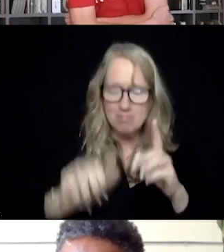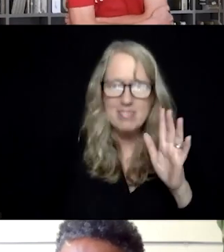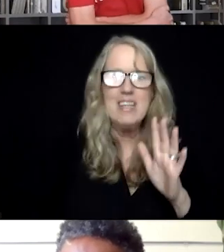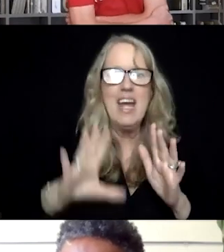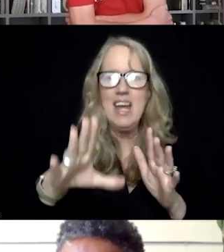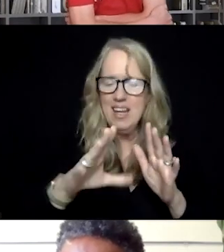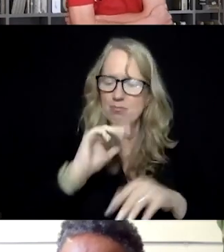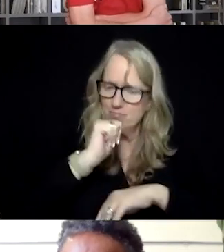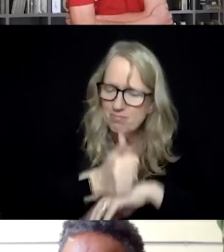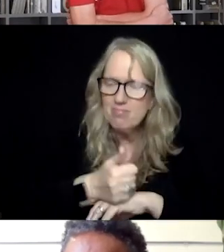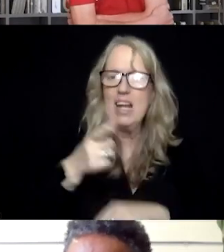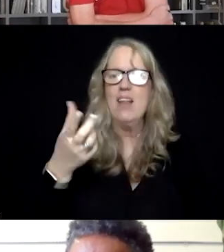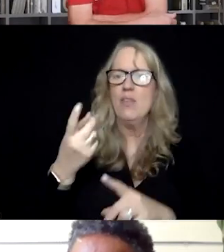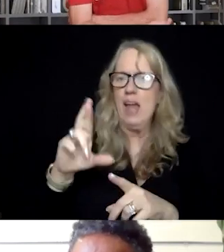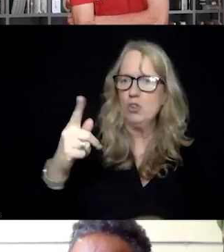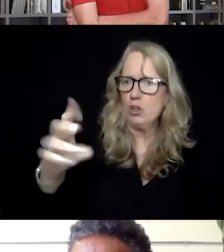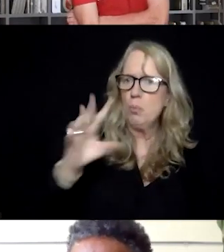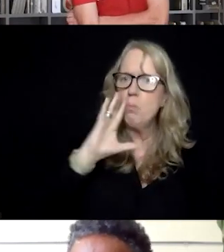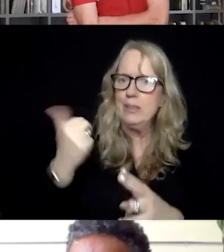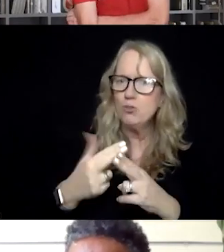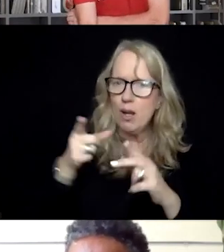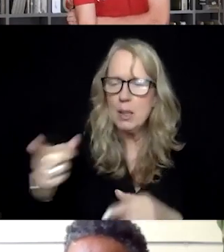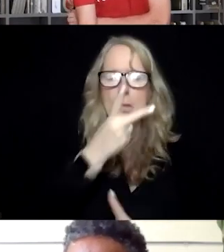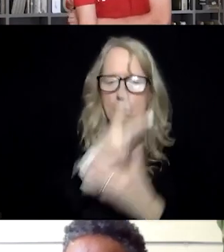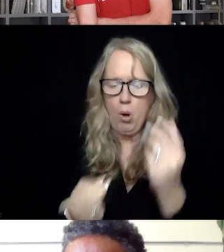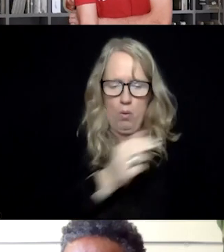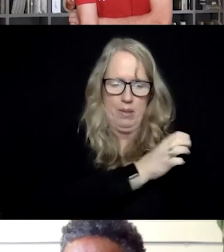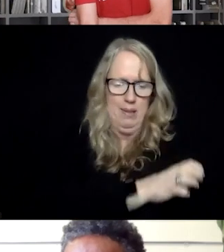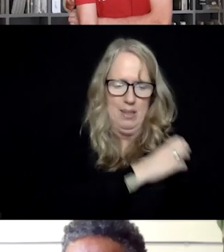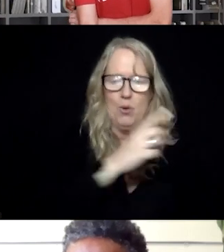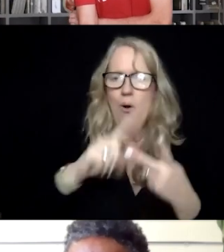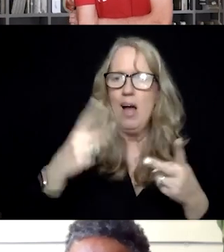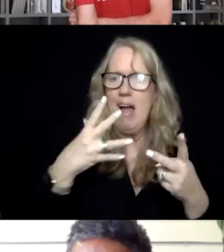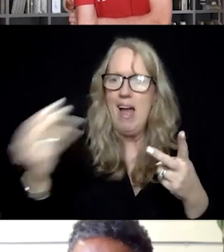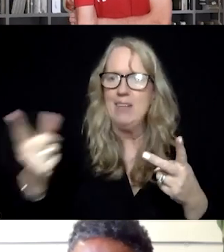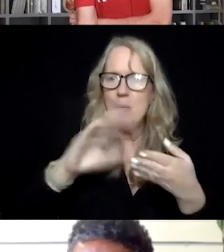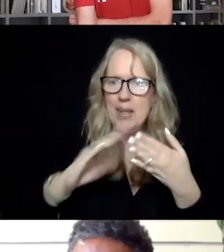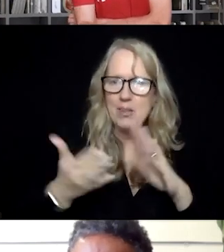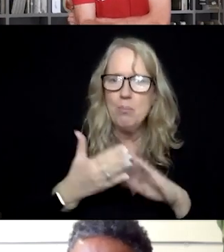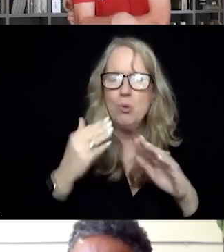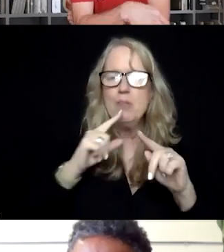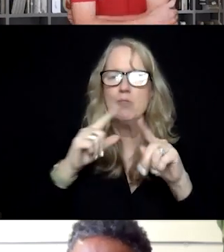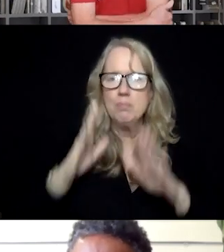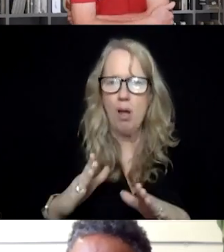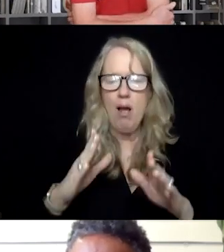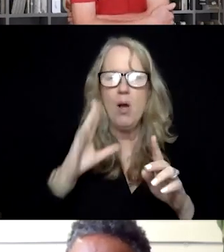THAT DOCTOR POPE IS TALKING ABOUT WITH CLINICAL AND THE RESPONDER THAT IS GOING OUT IN TANDEM. THEY HAVE BEEN GOING OUT ACROSS